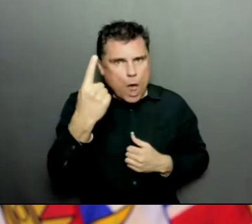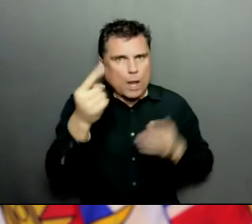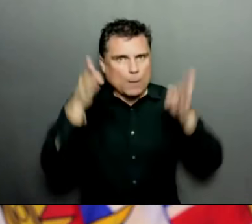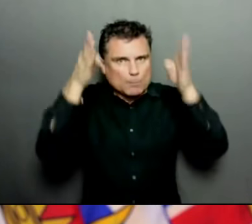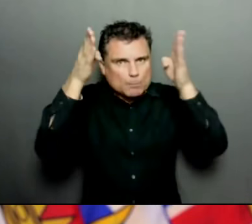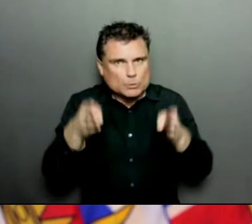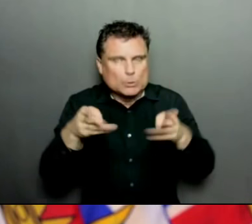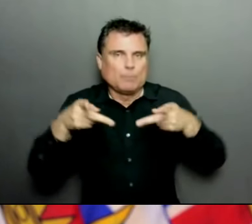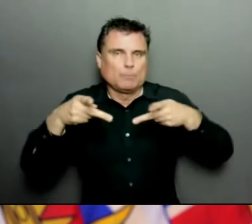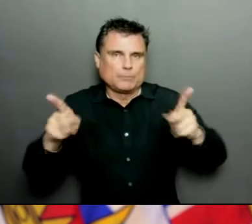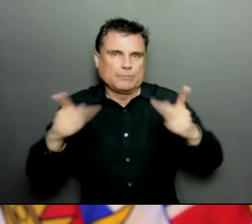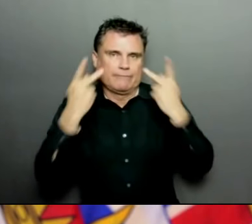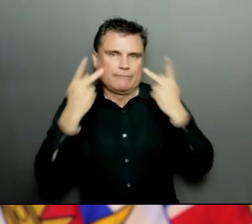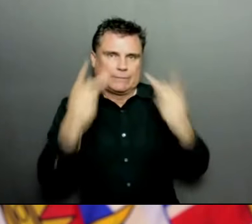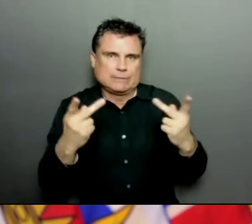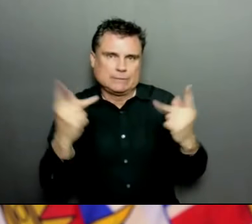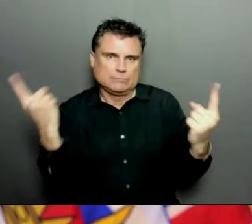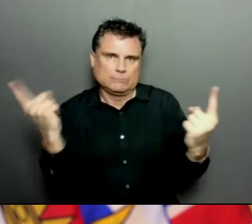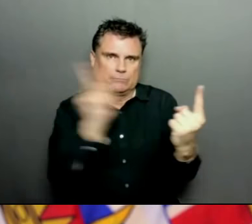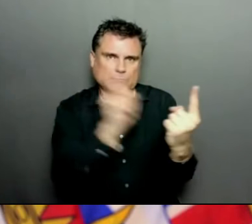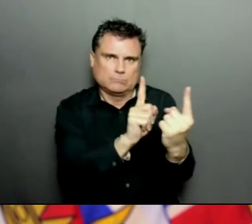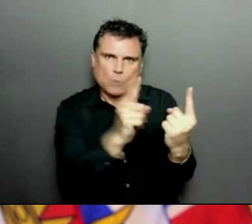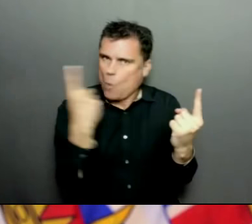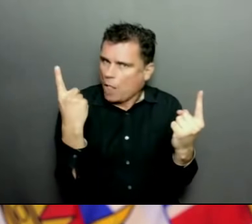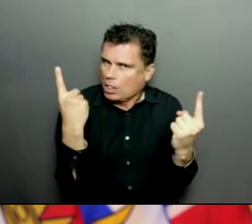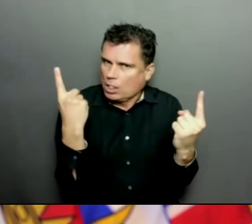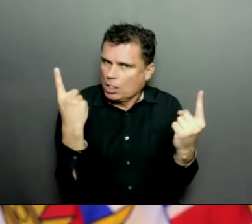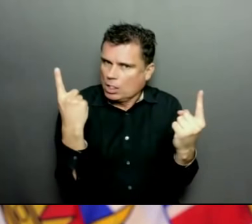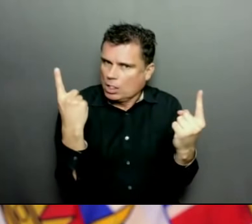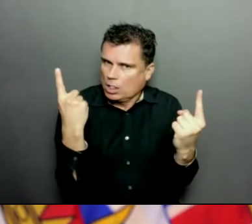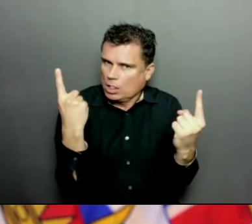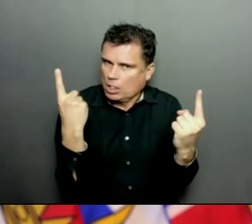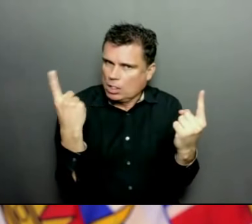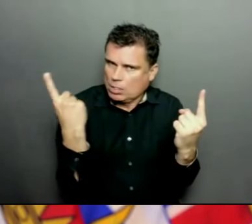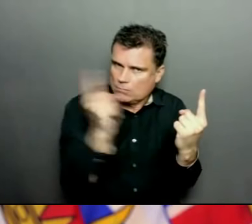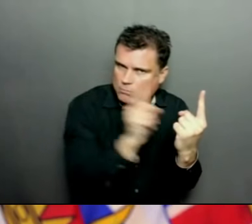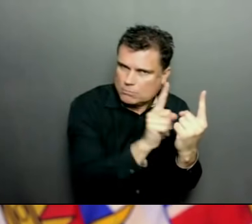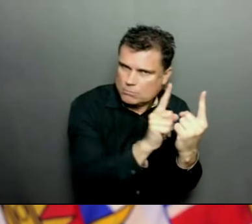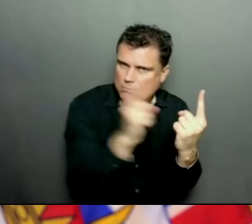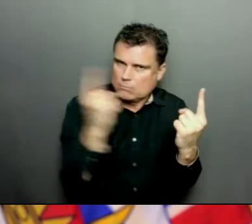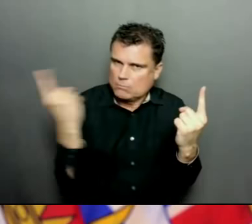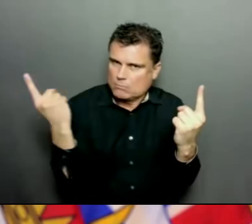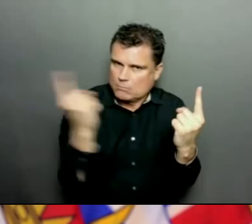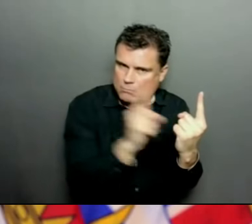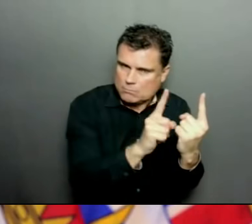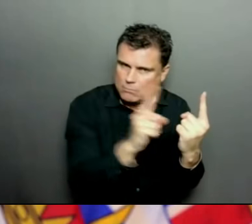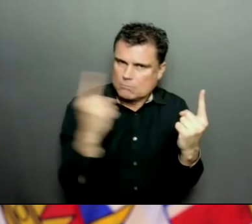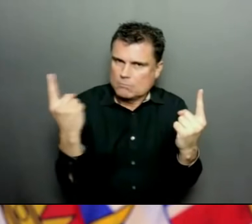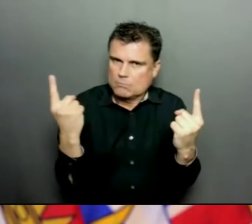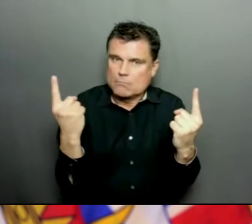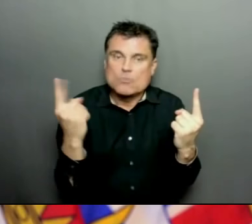transmission and the community have made it even riskier in long-term care. What we are trying to do is make sure we maintain